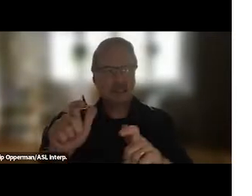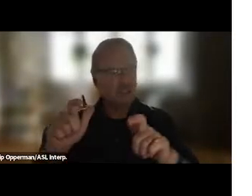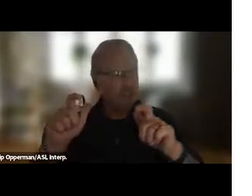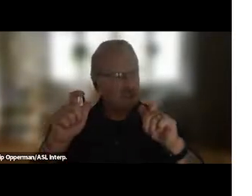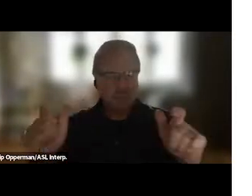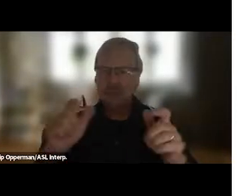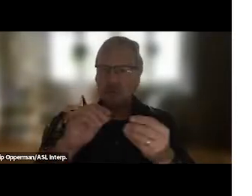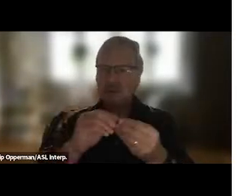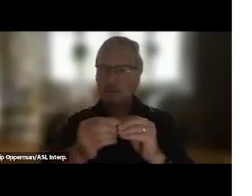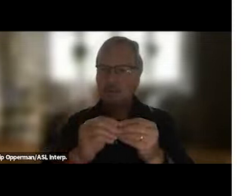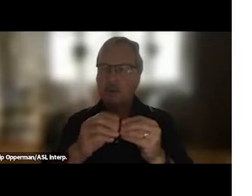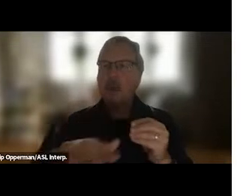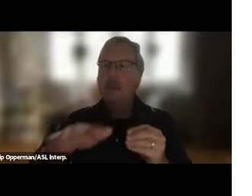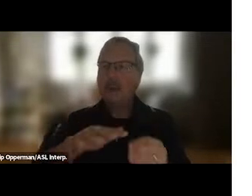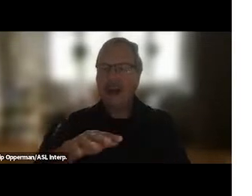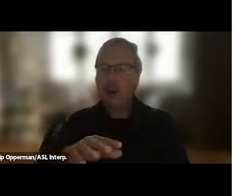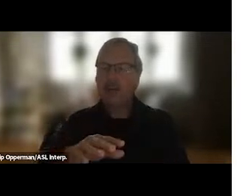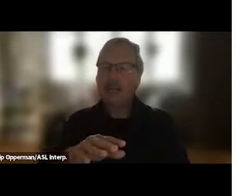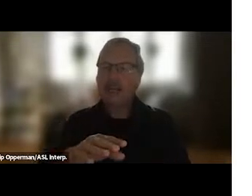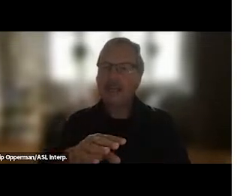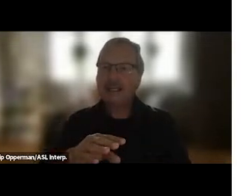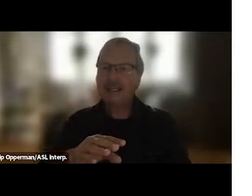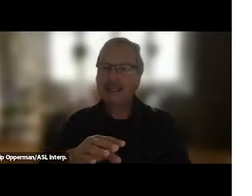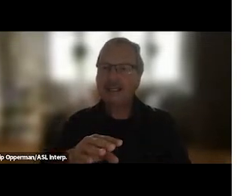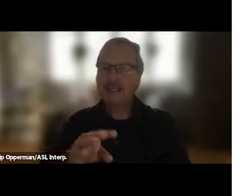About 60% of individuals released on an MAT